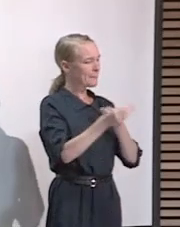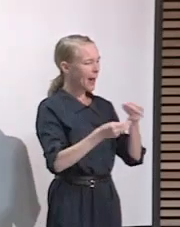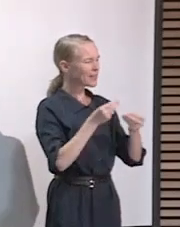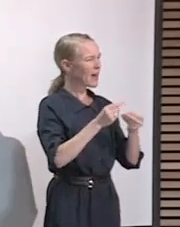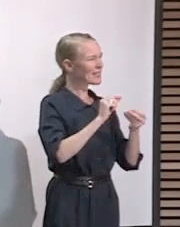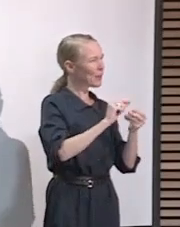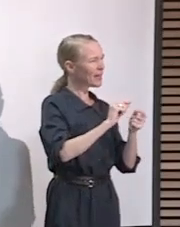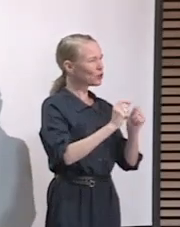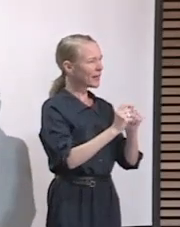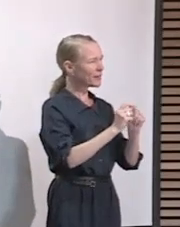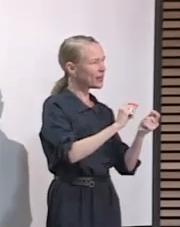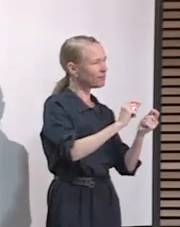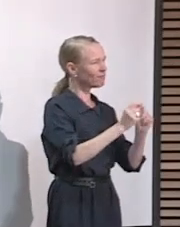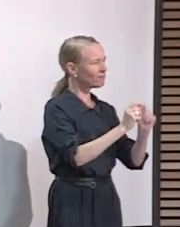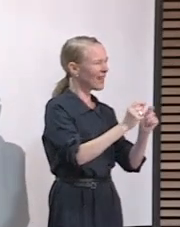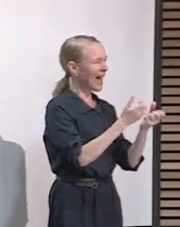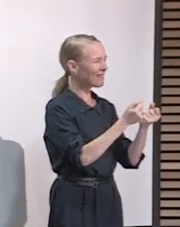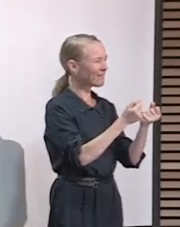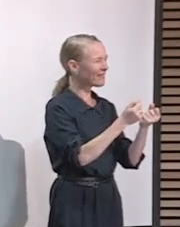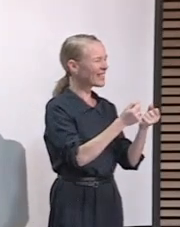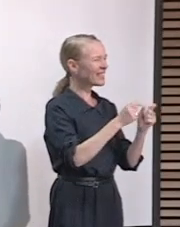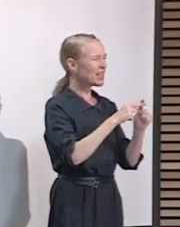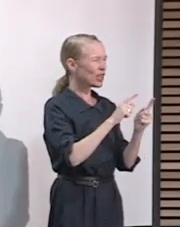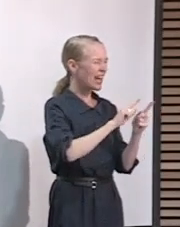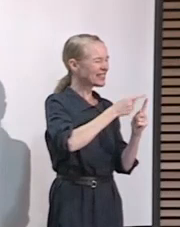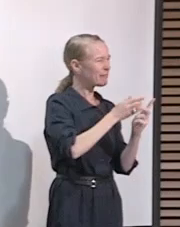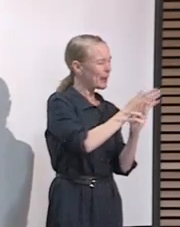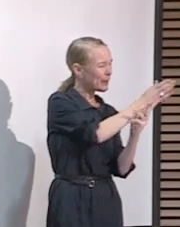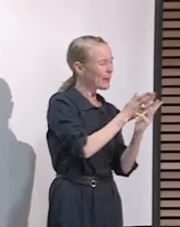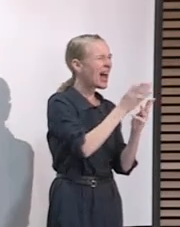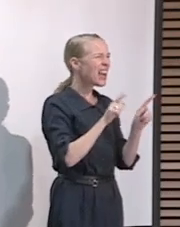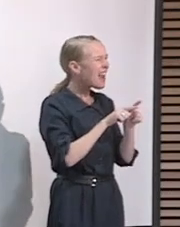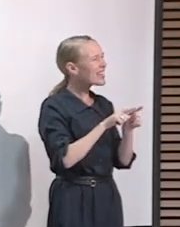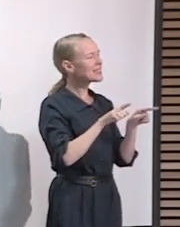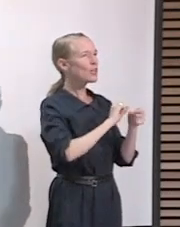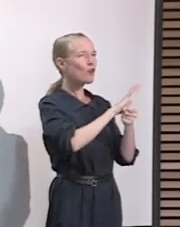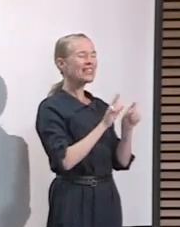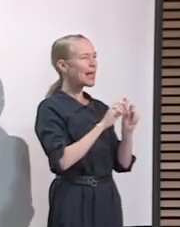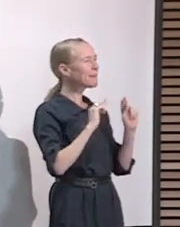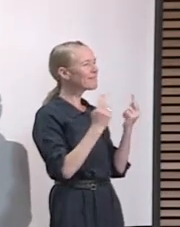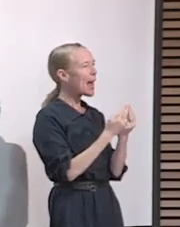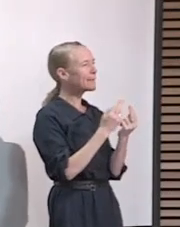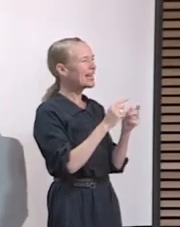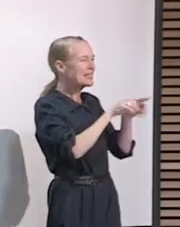sort of infection of people, it just changes very, very slightly, the virus. So there